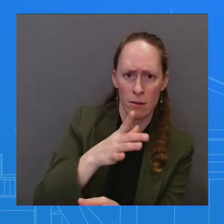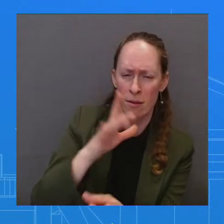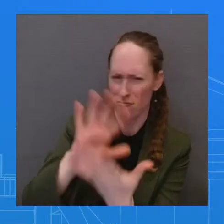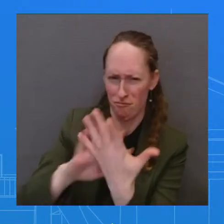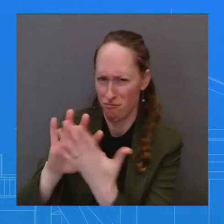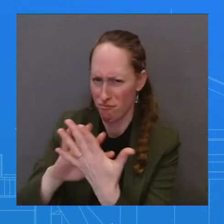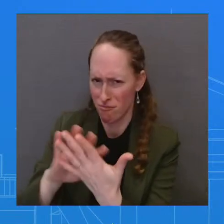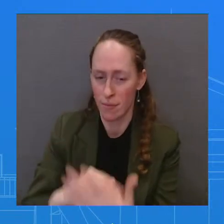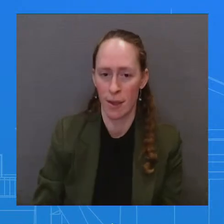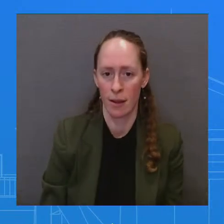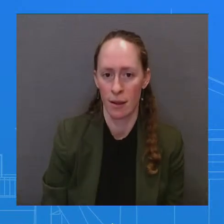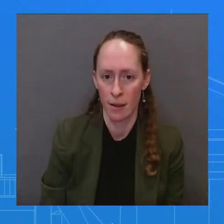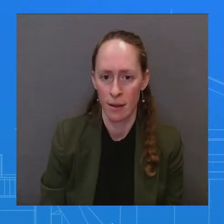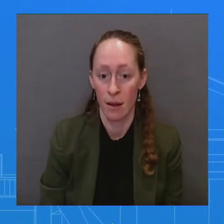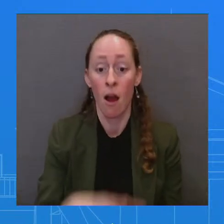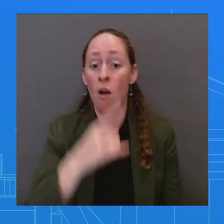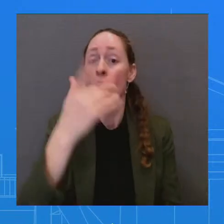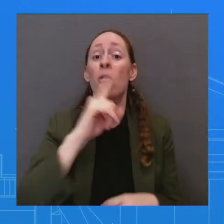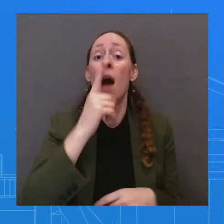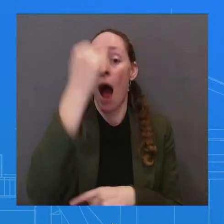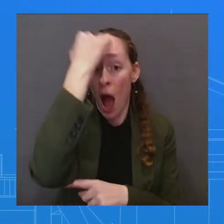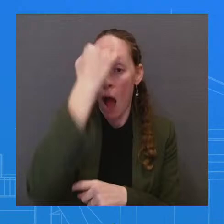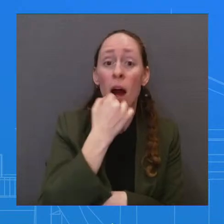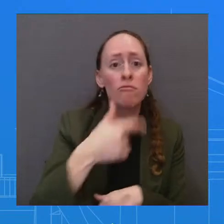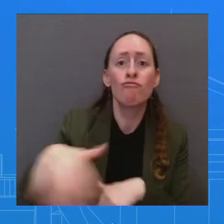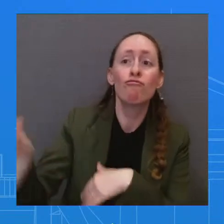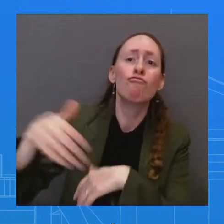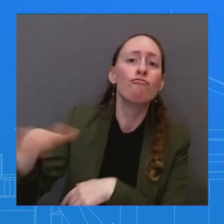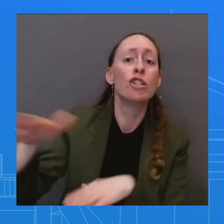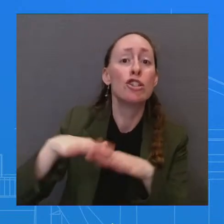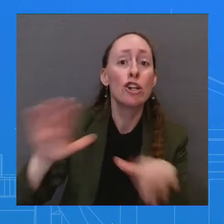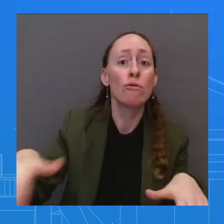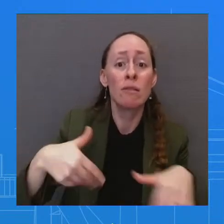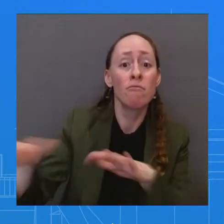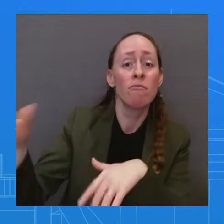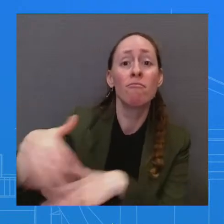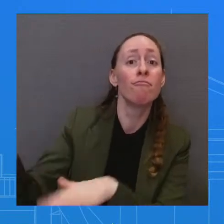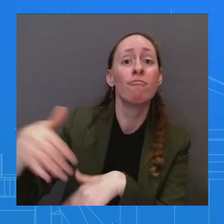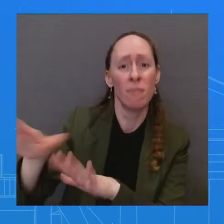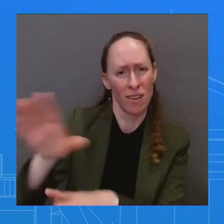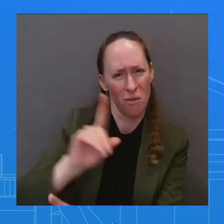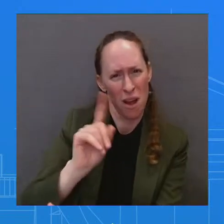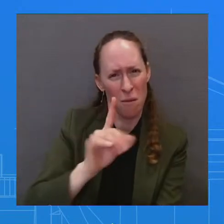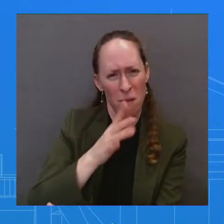But, again, we'll have to see. We won't really know who comes out, regardless of the list itself,